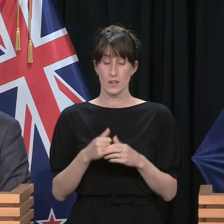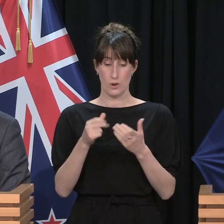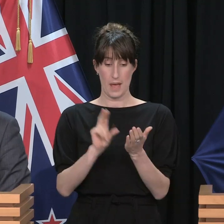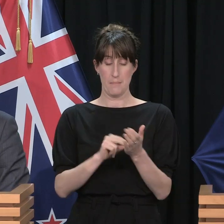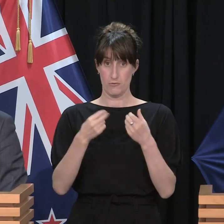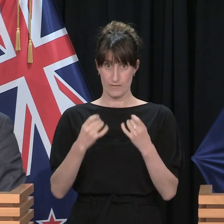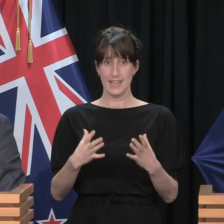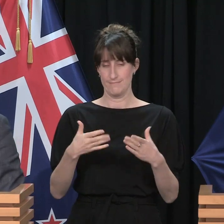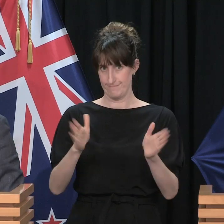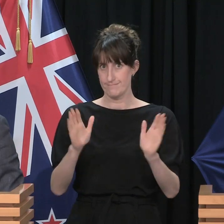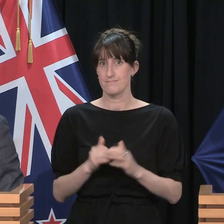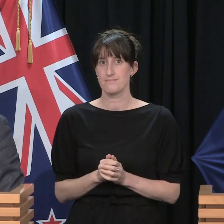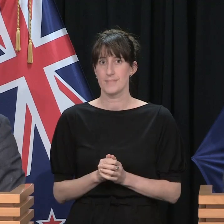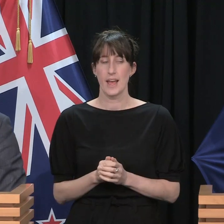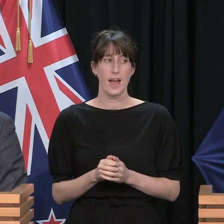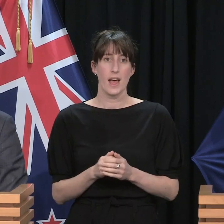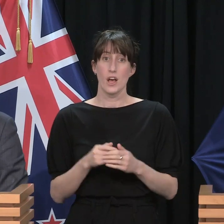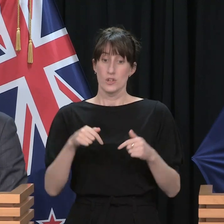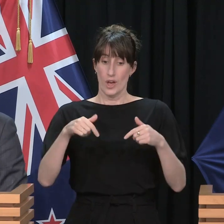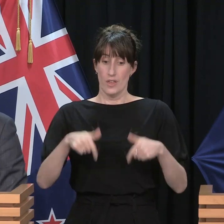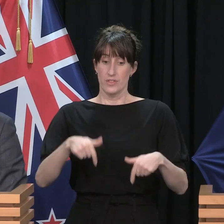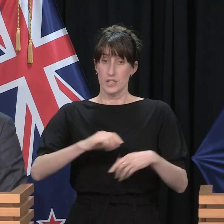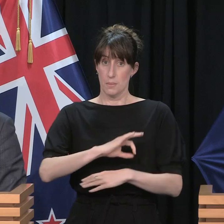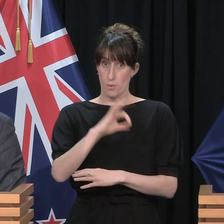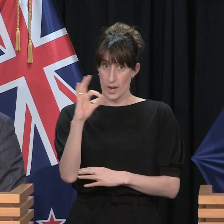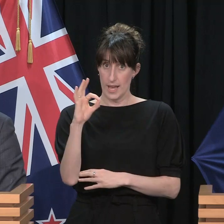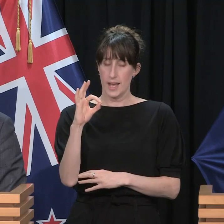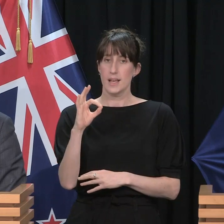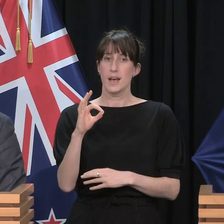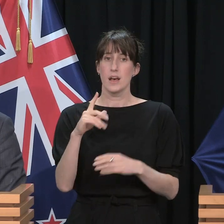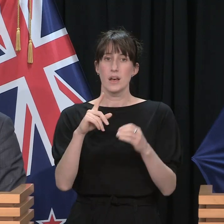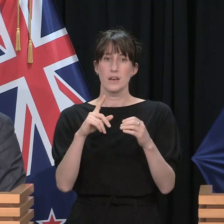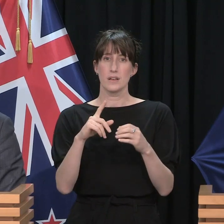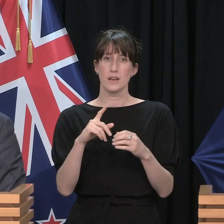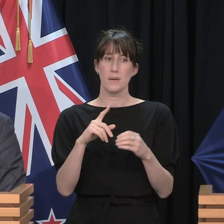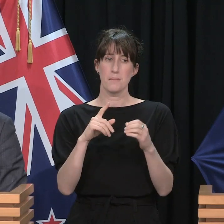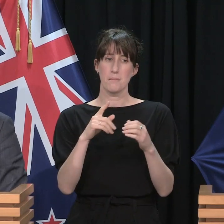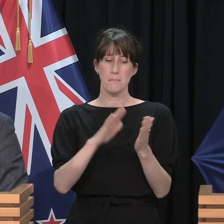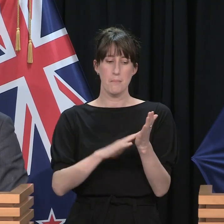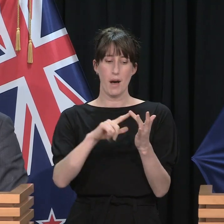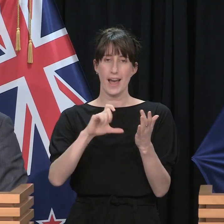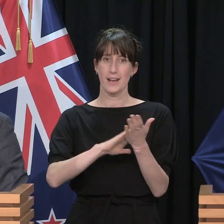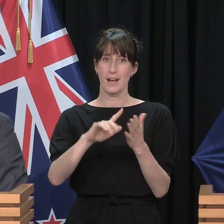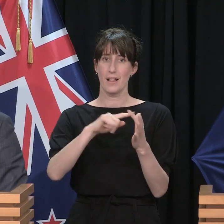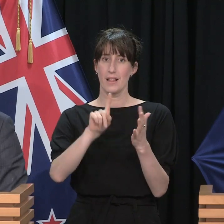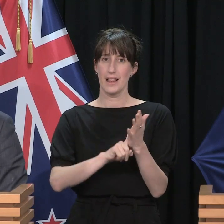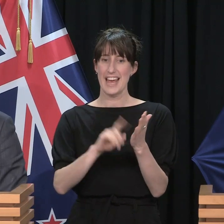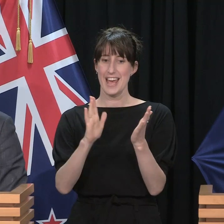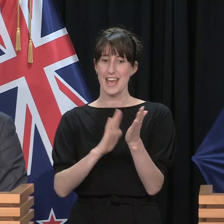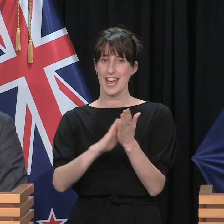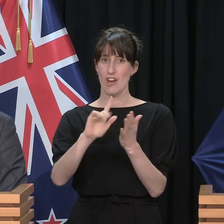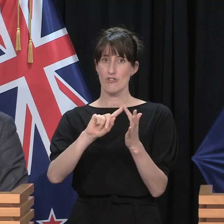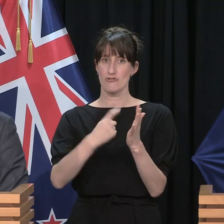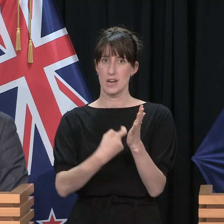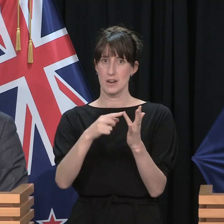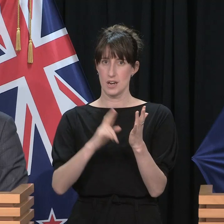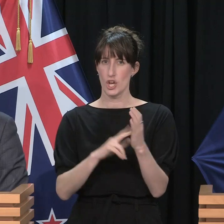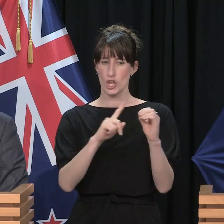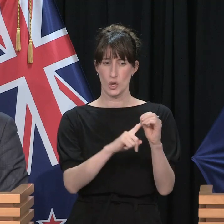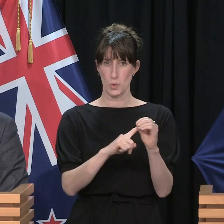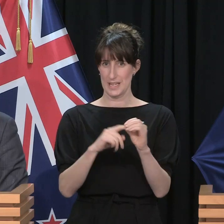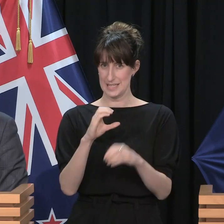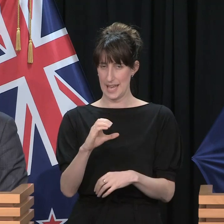Finally, before I hand over to